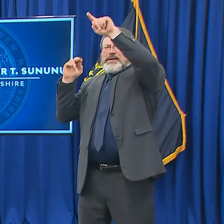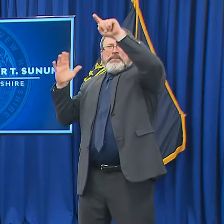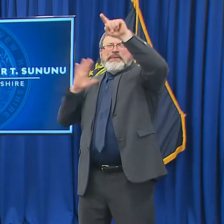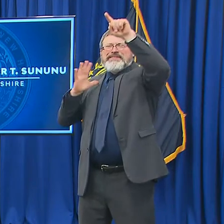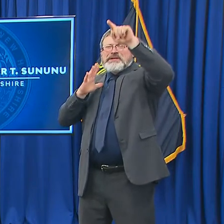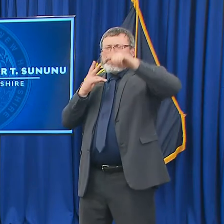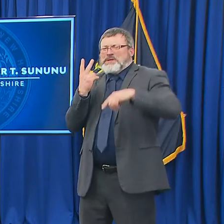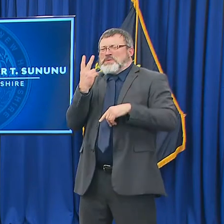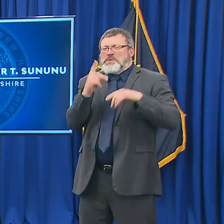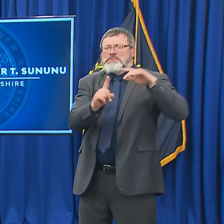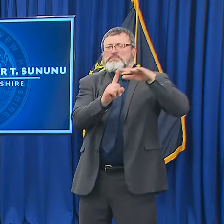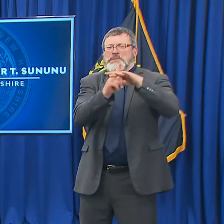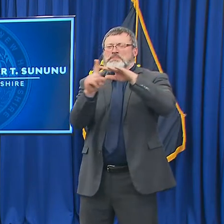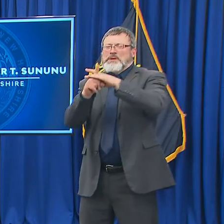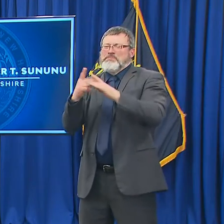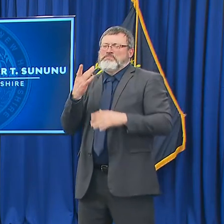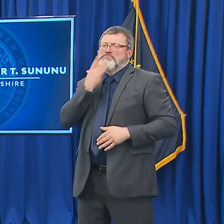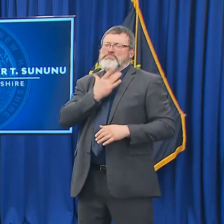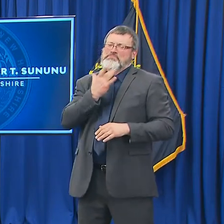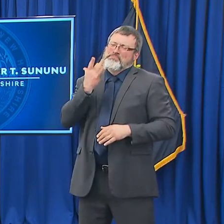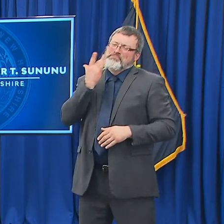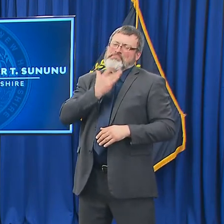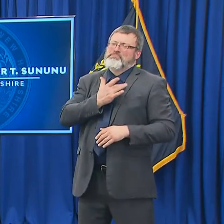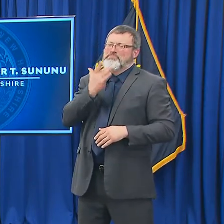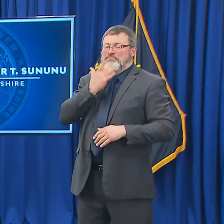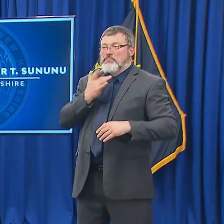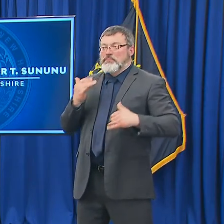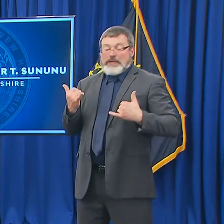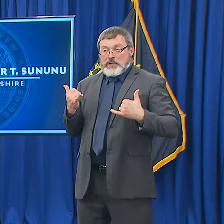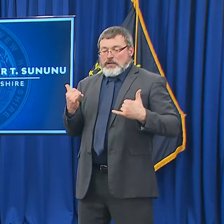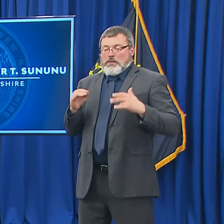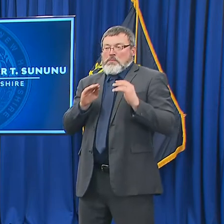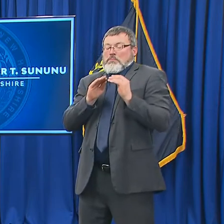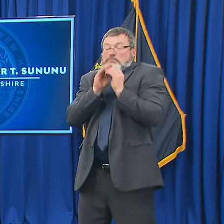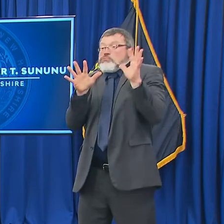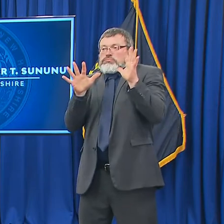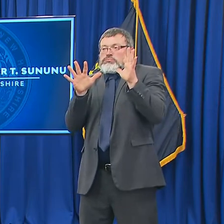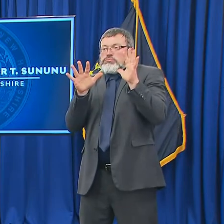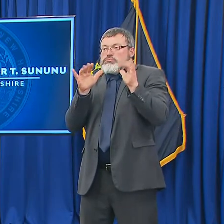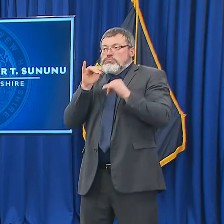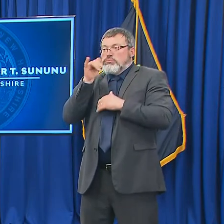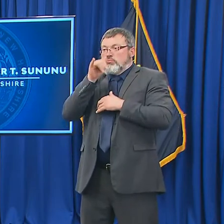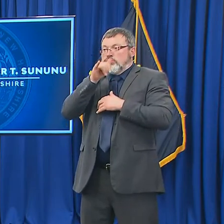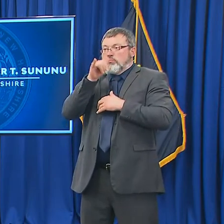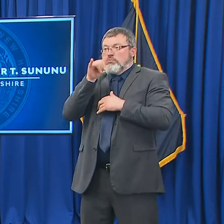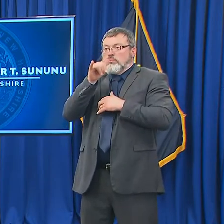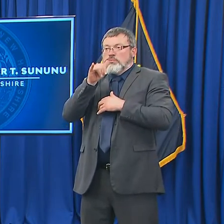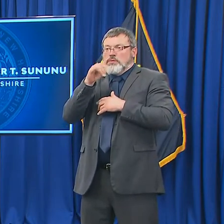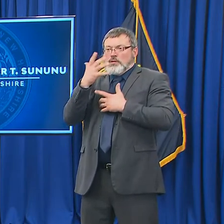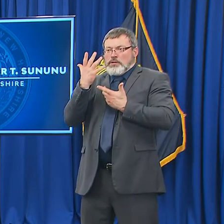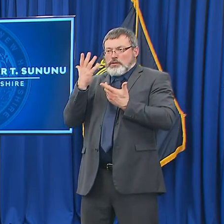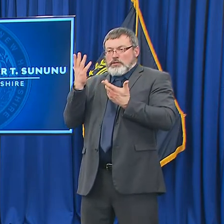that hedge the where they haven't had covered in their town, maybe to date maybe there are some towns in the state that still you know